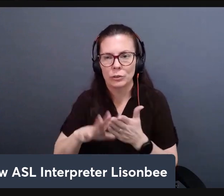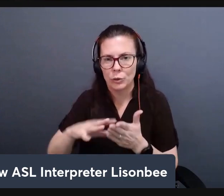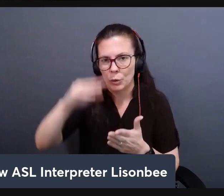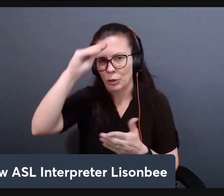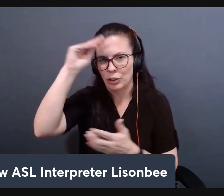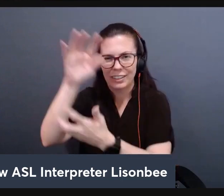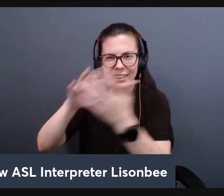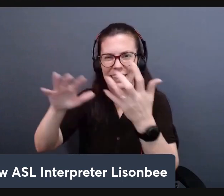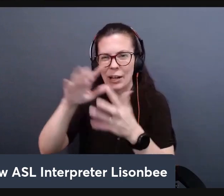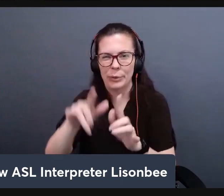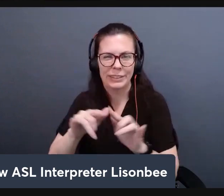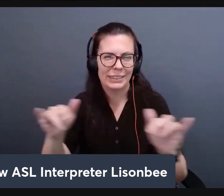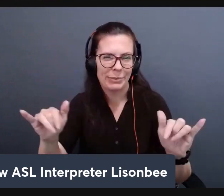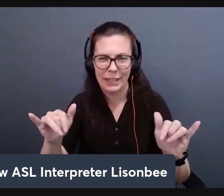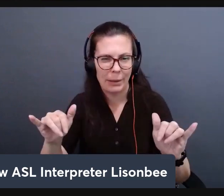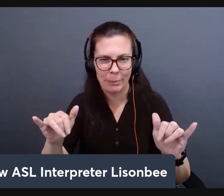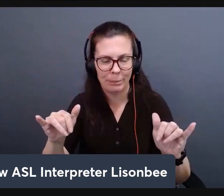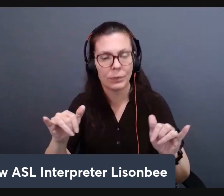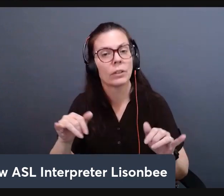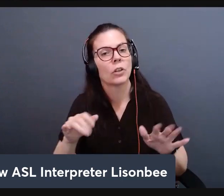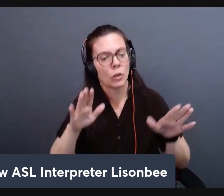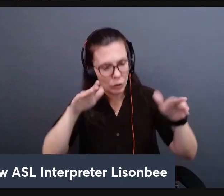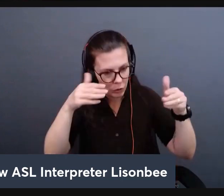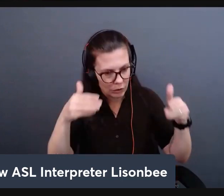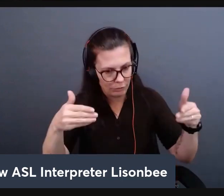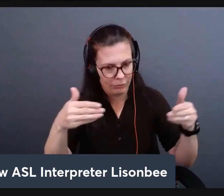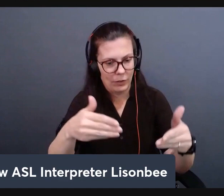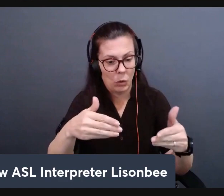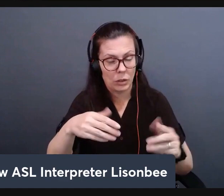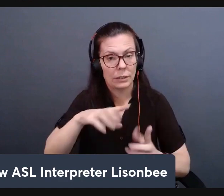So here, you can focus on learning your programing language